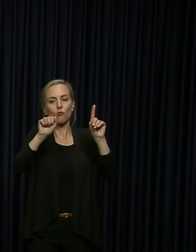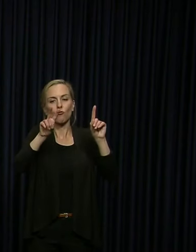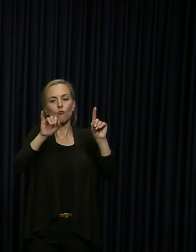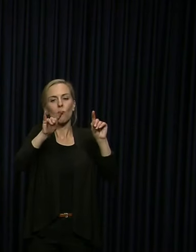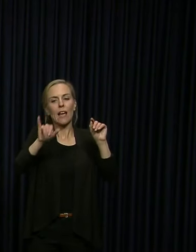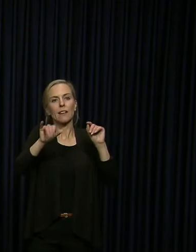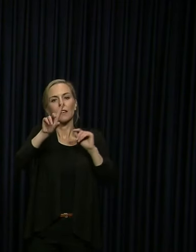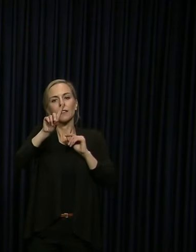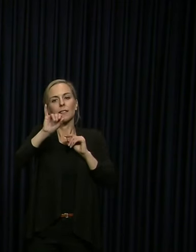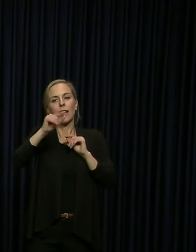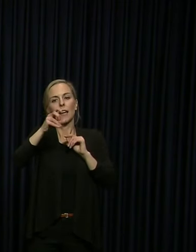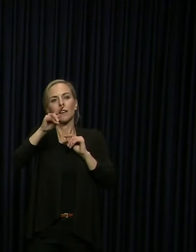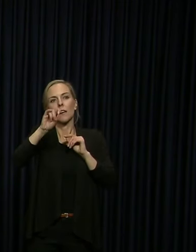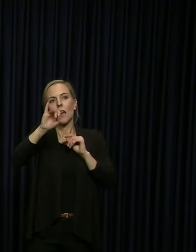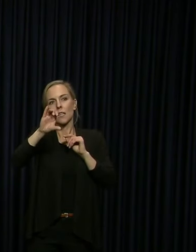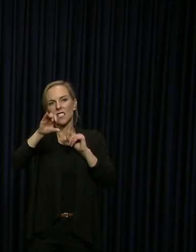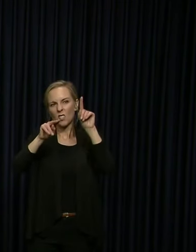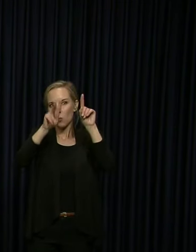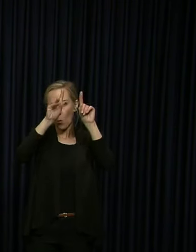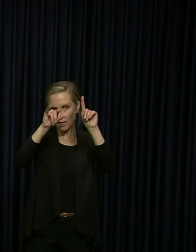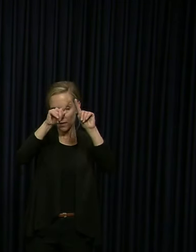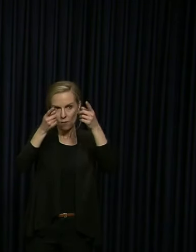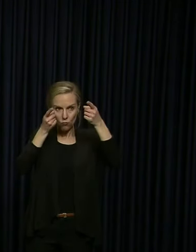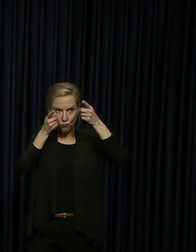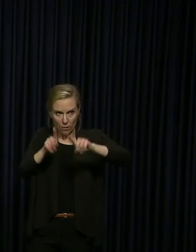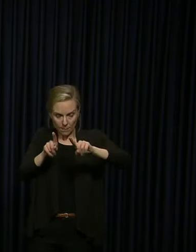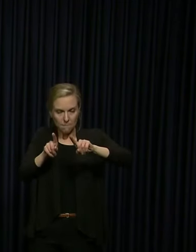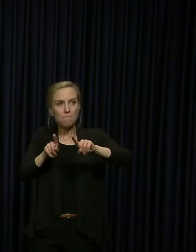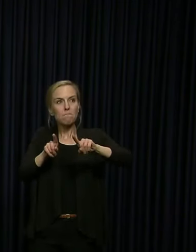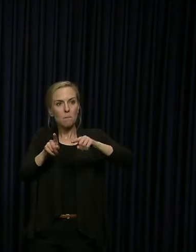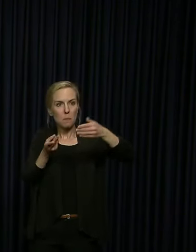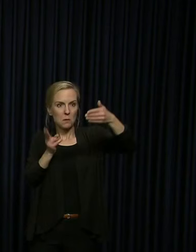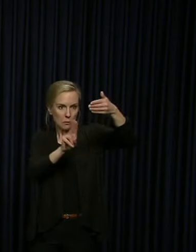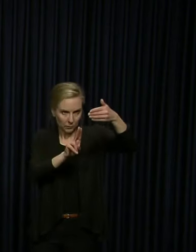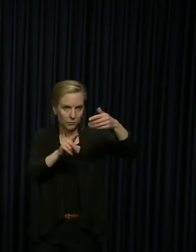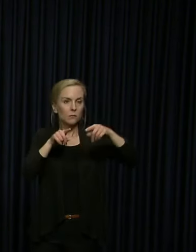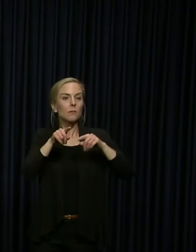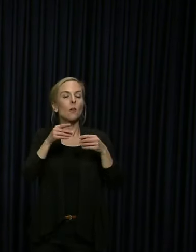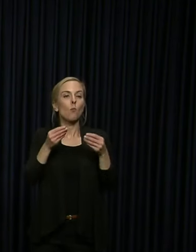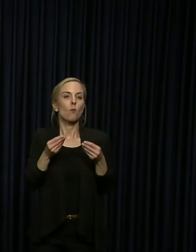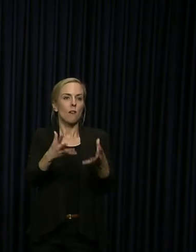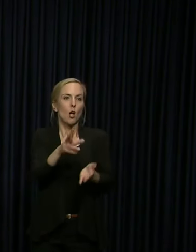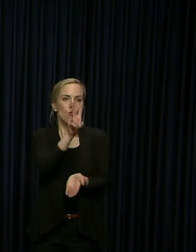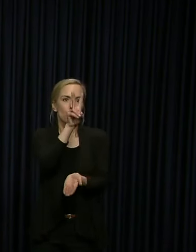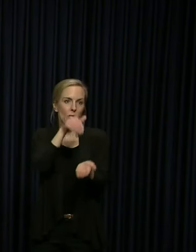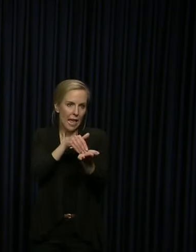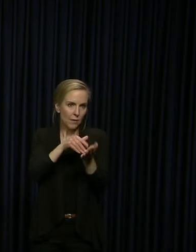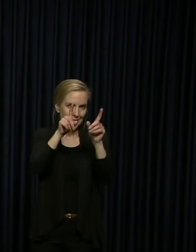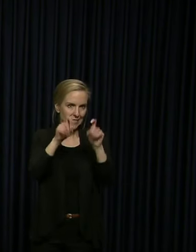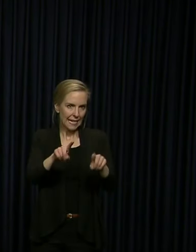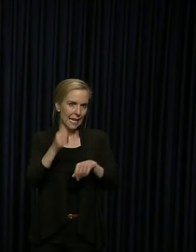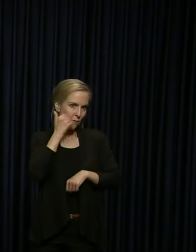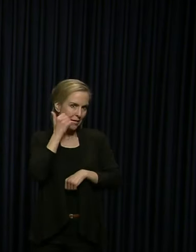APPRECIATE THEM PUTTING US FIRST IN WHAT THEY'RE WILLING TO DO.